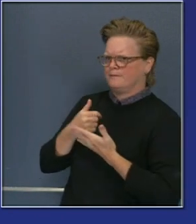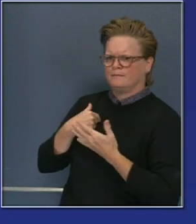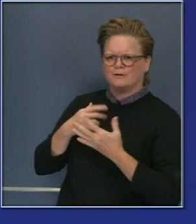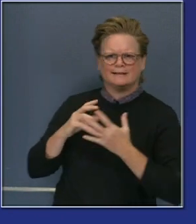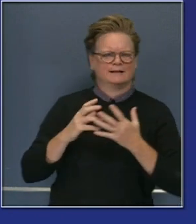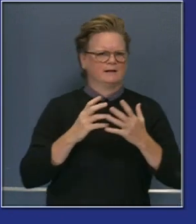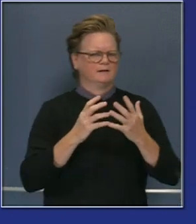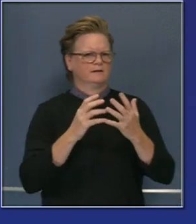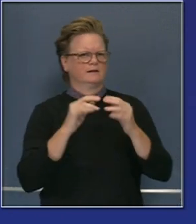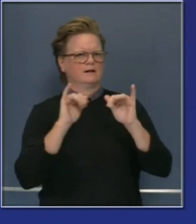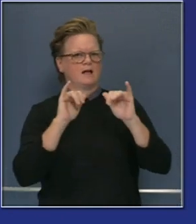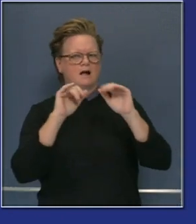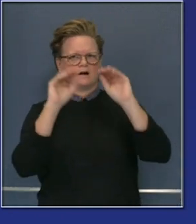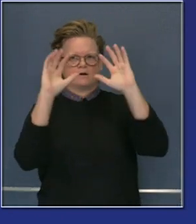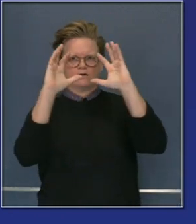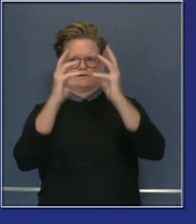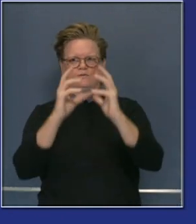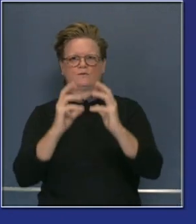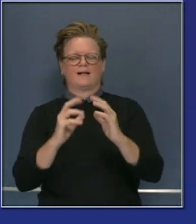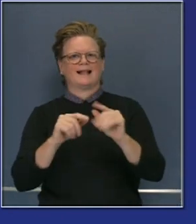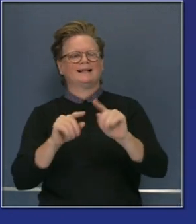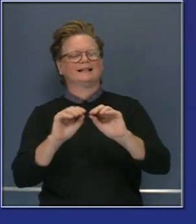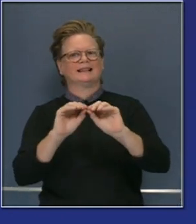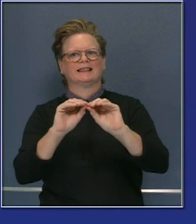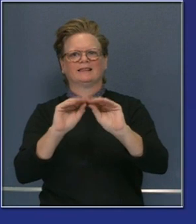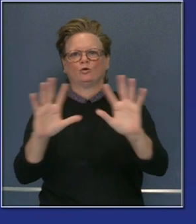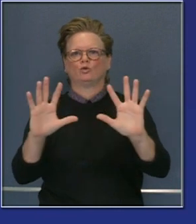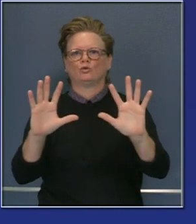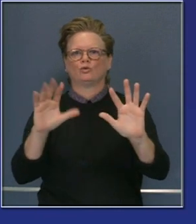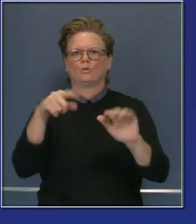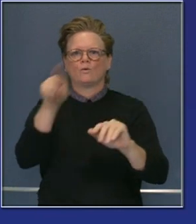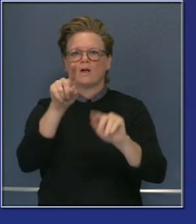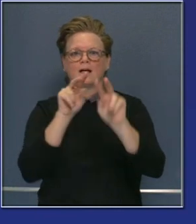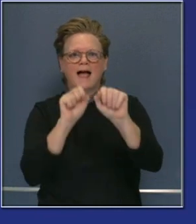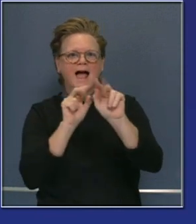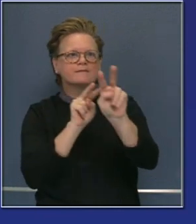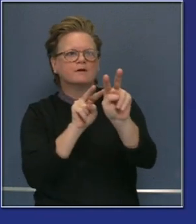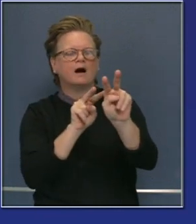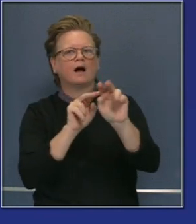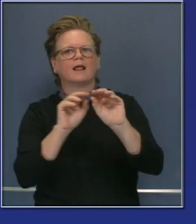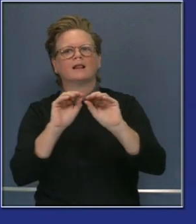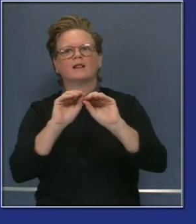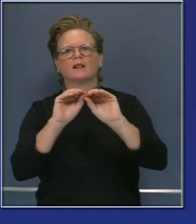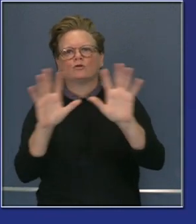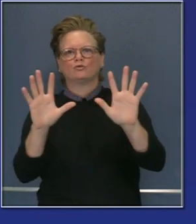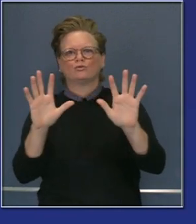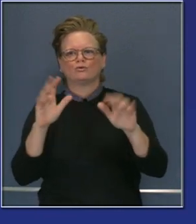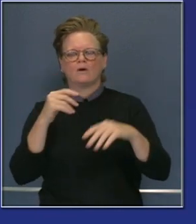GUIDANCE OVER THE COURSE OF MANY, MANY WEEKS TO PUT TOGETHER THE CHART THAT YOU SEE